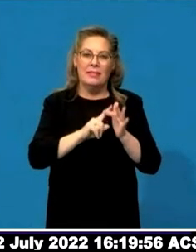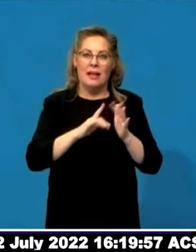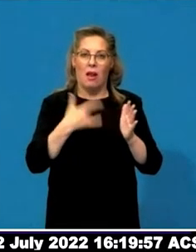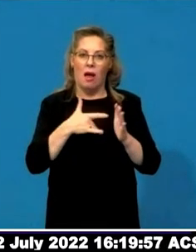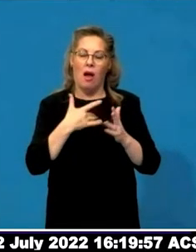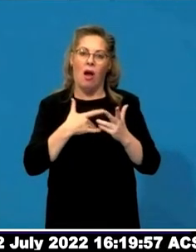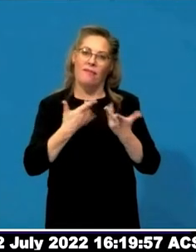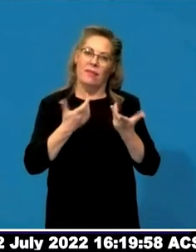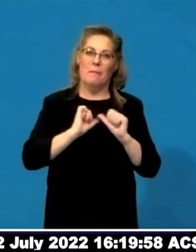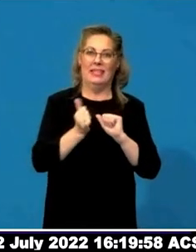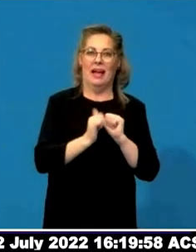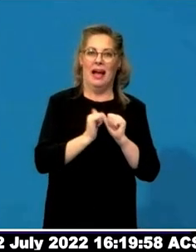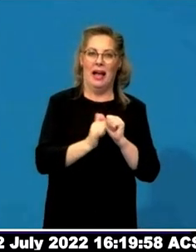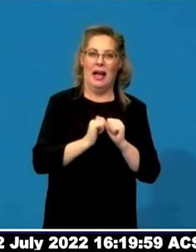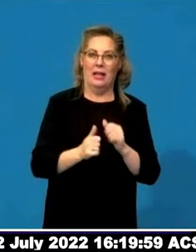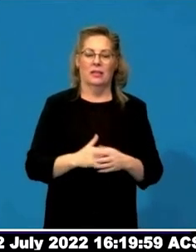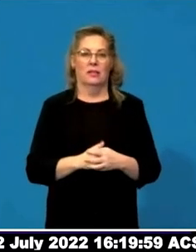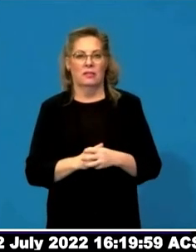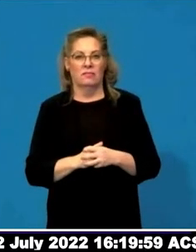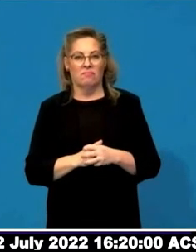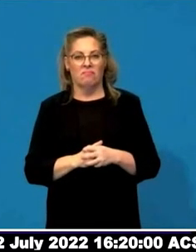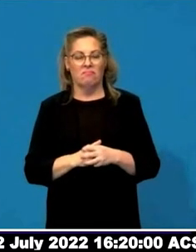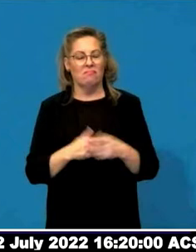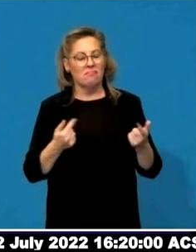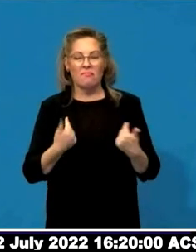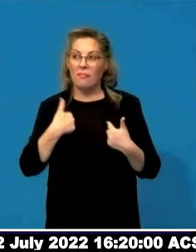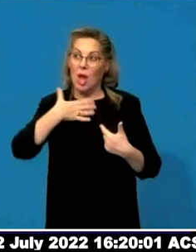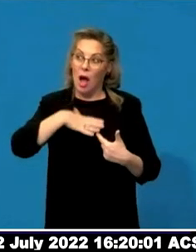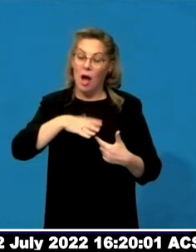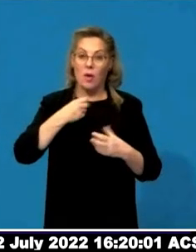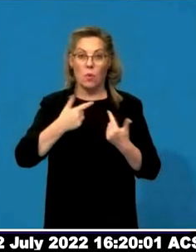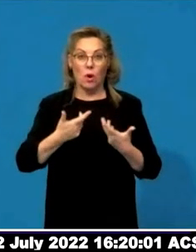Service in the Torres Strait to support people who have a disability,